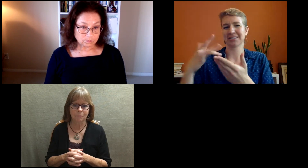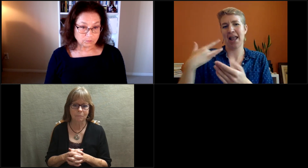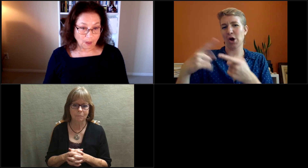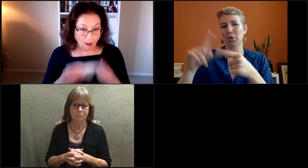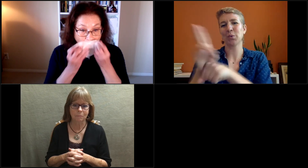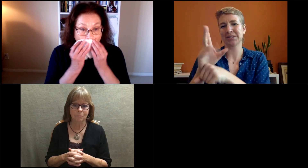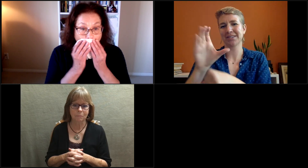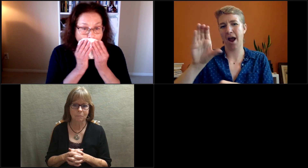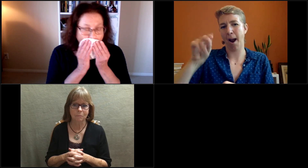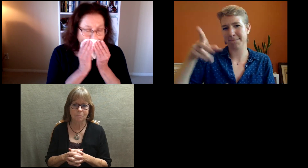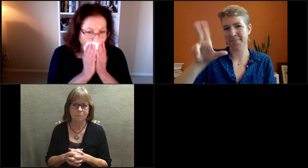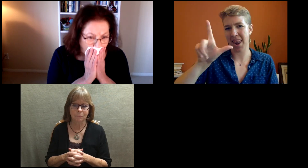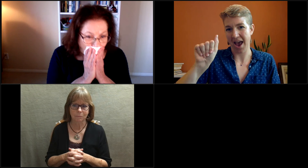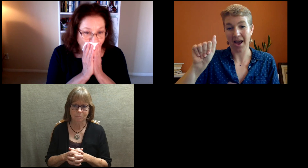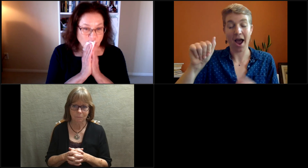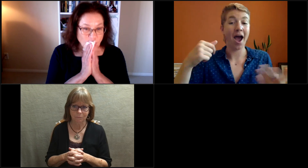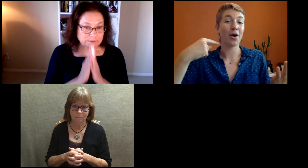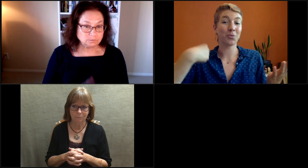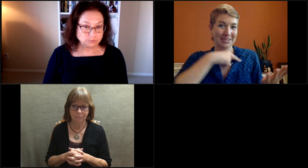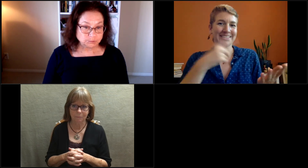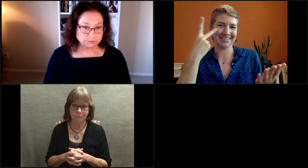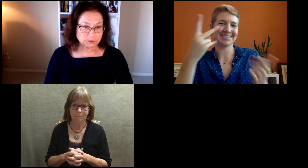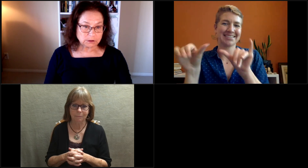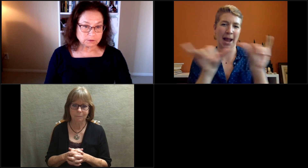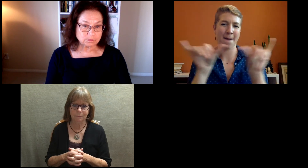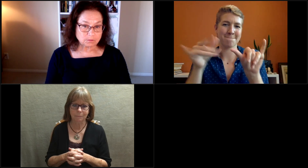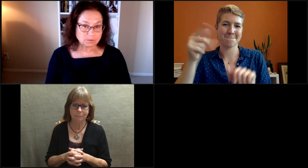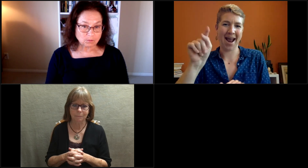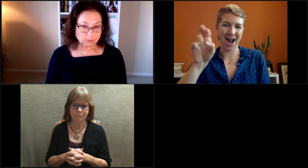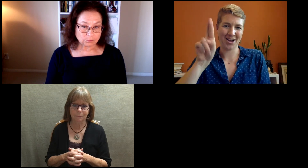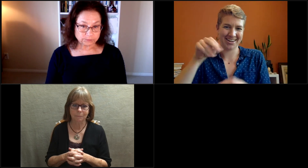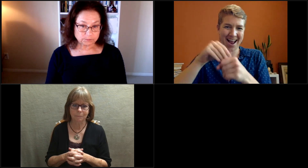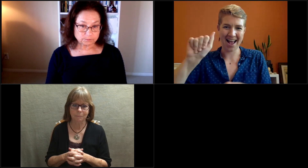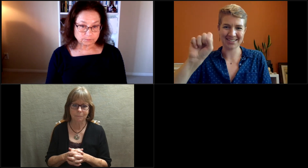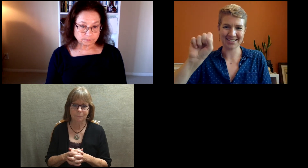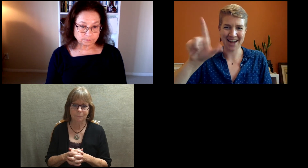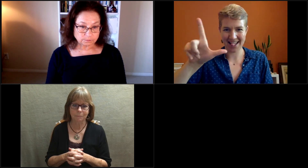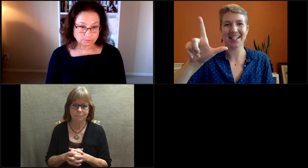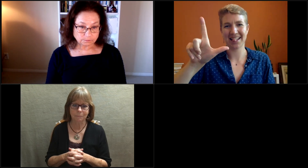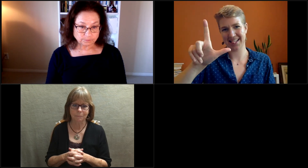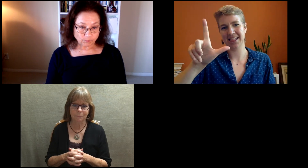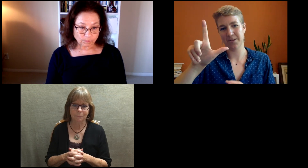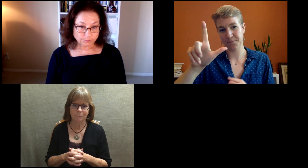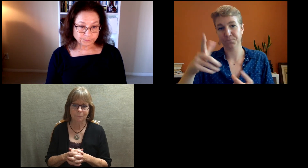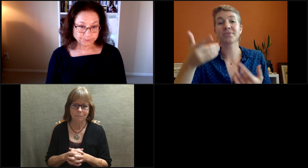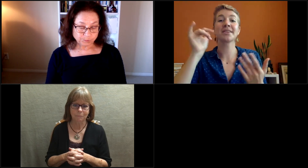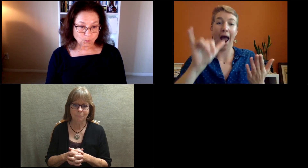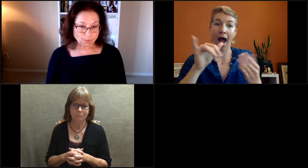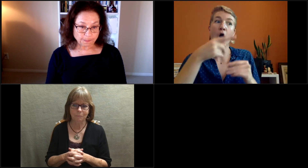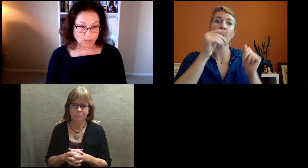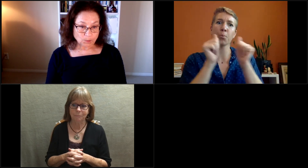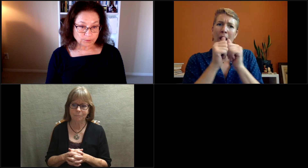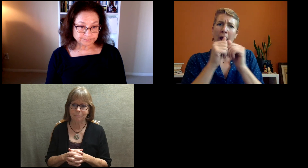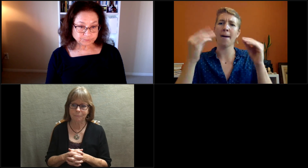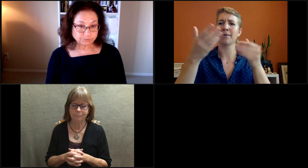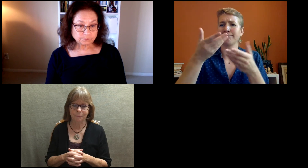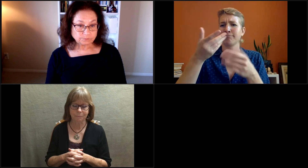You’re less likely to use of the copula as an African American English speaker. And we do see that same pattern in ASL.